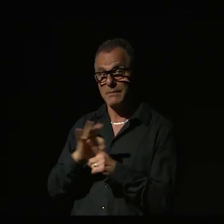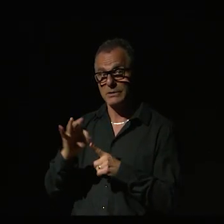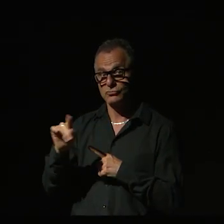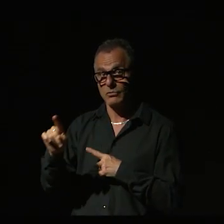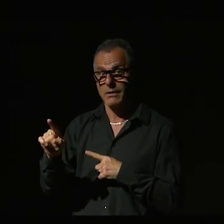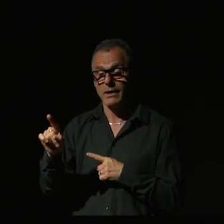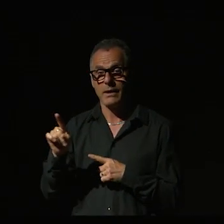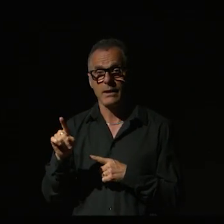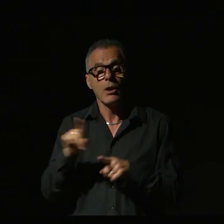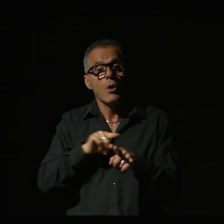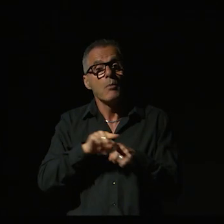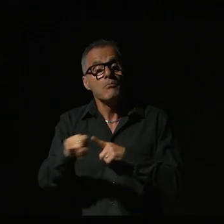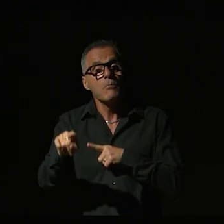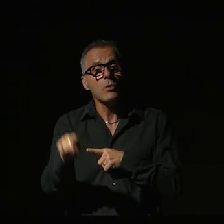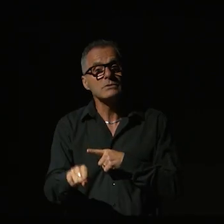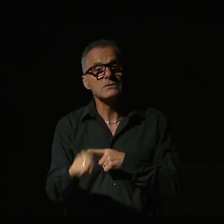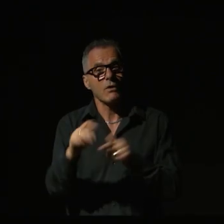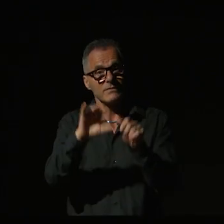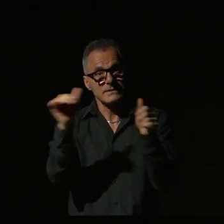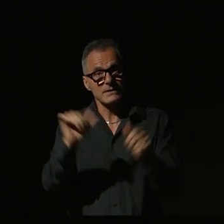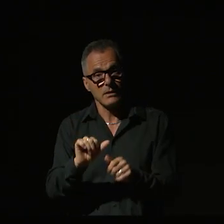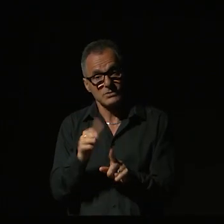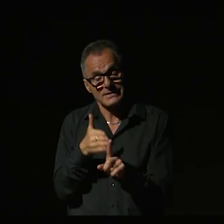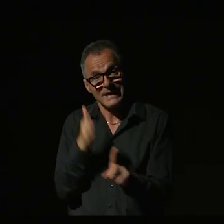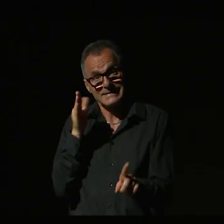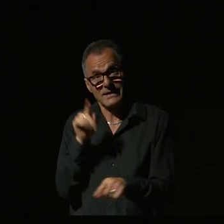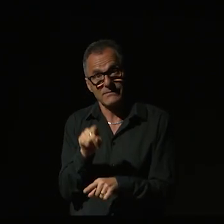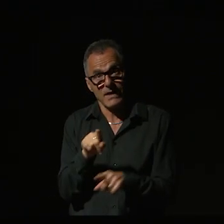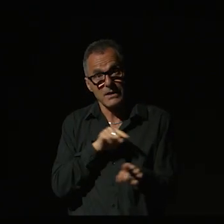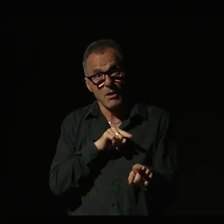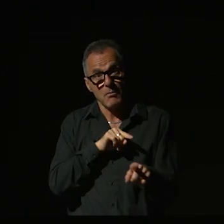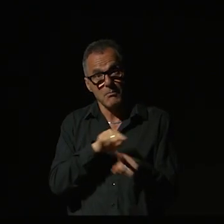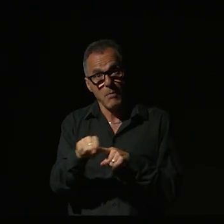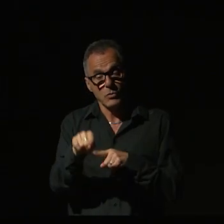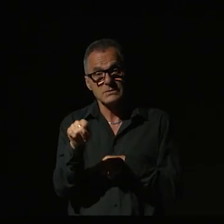most of the sculptures are, all of them are identified, most of them are in the Capodimonte where,